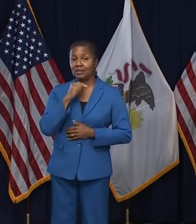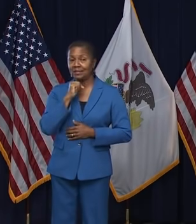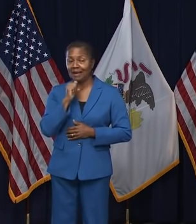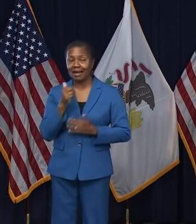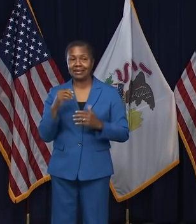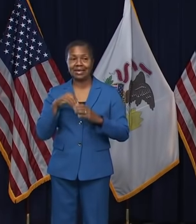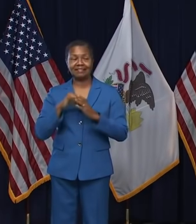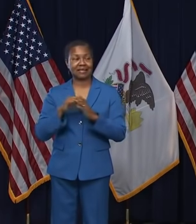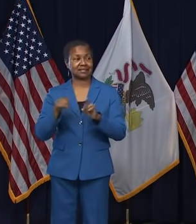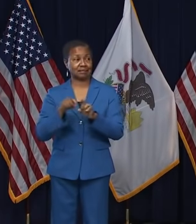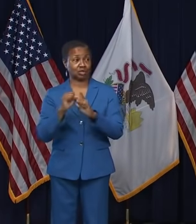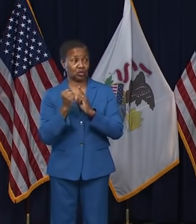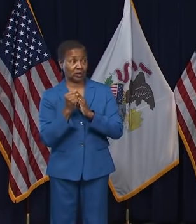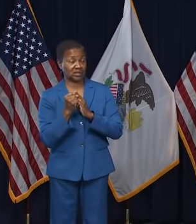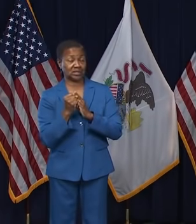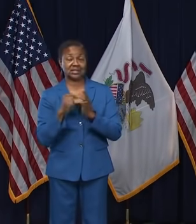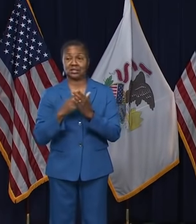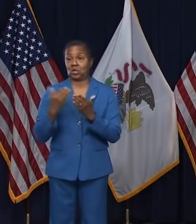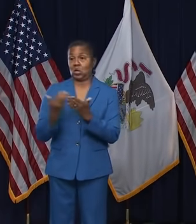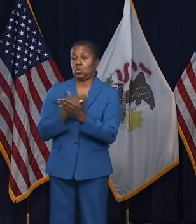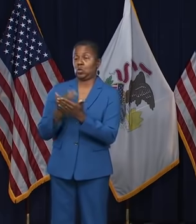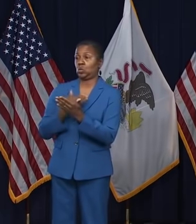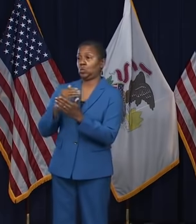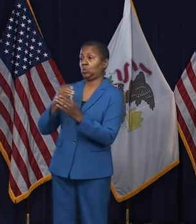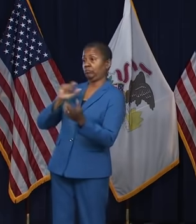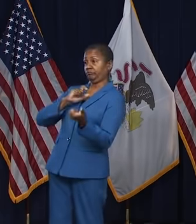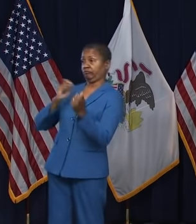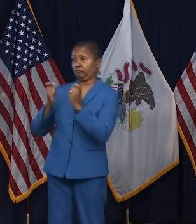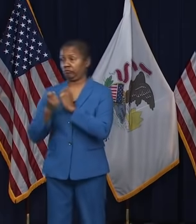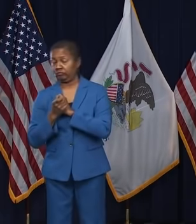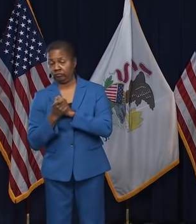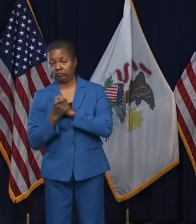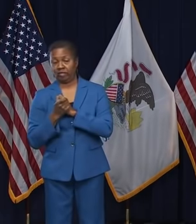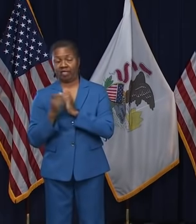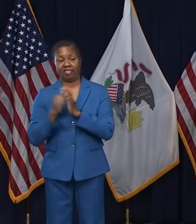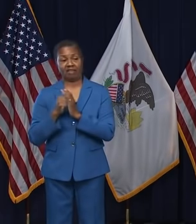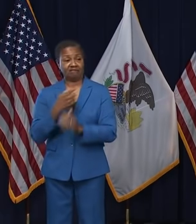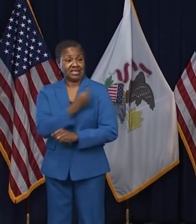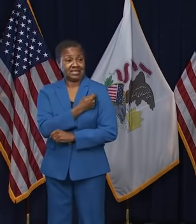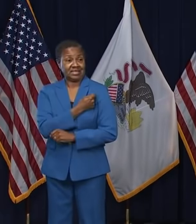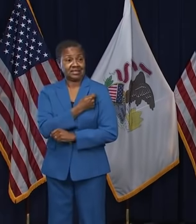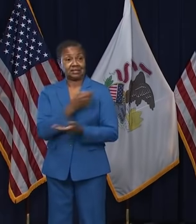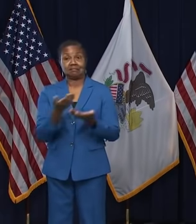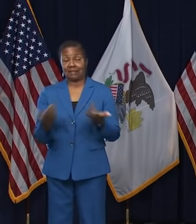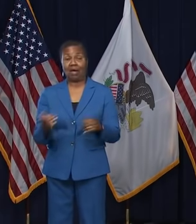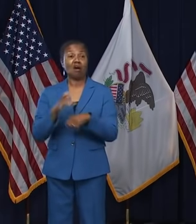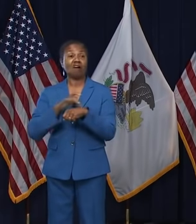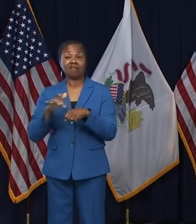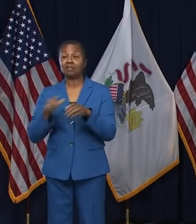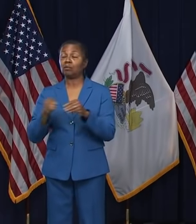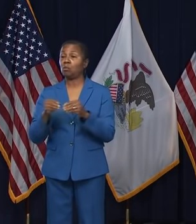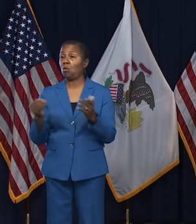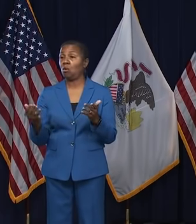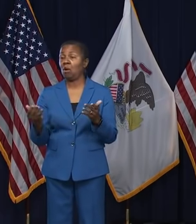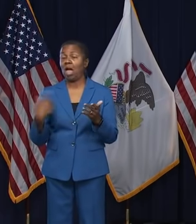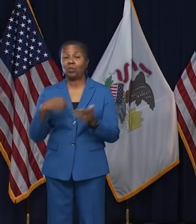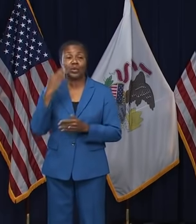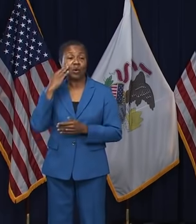show as I've said before we're no longer in that situation